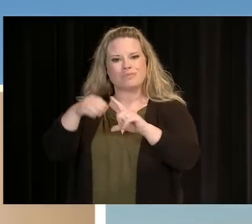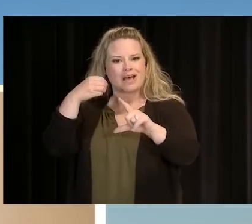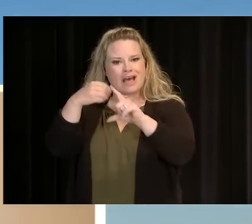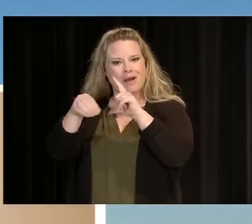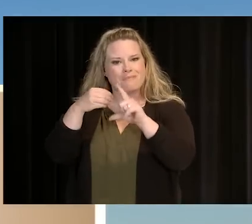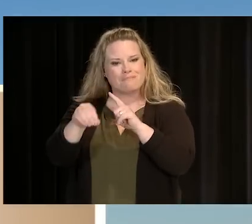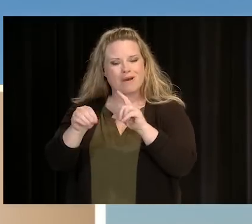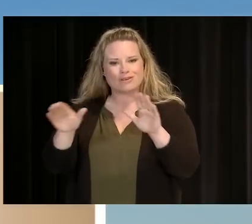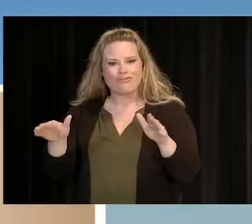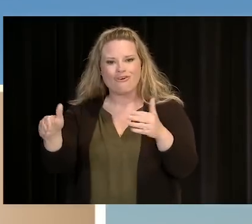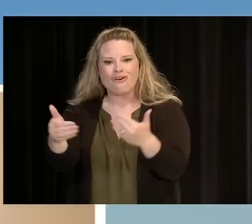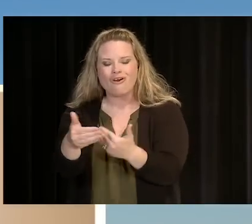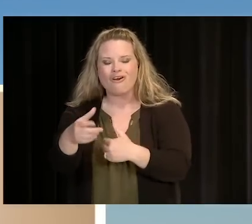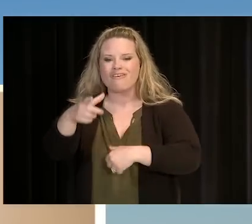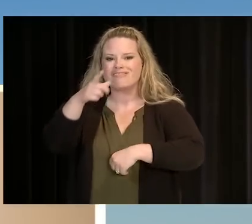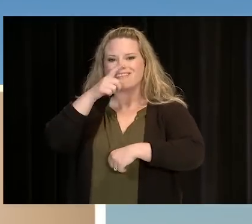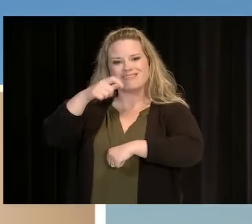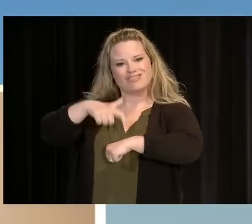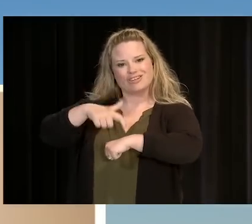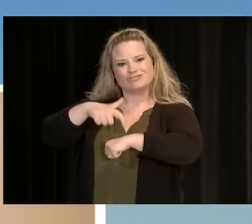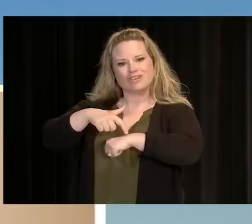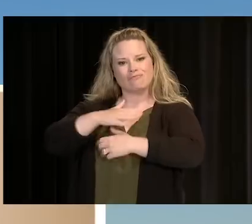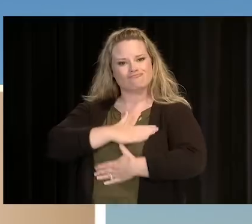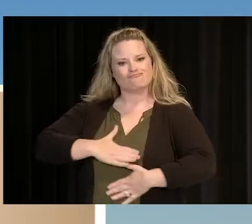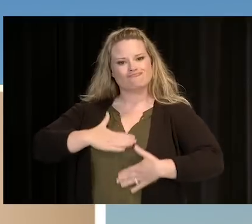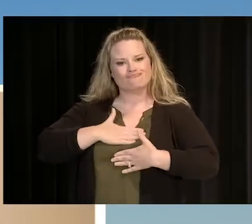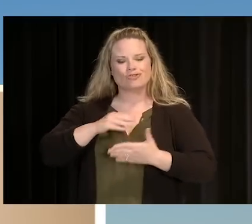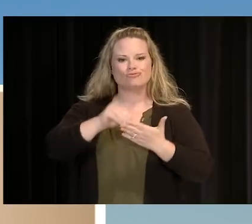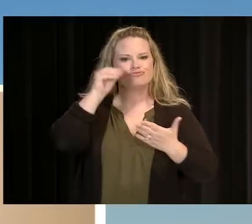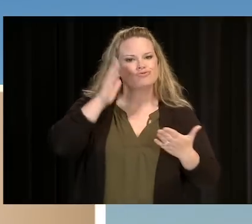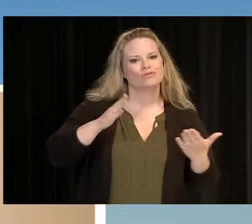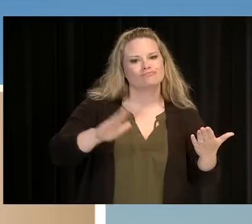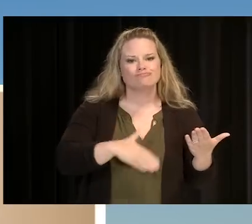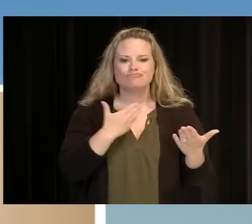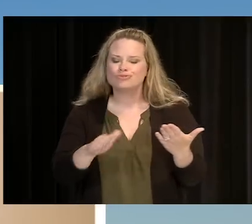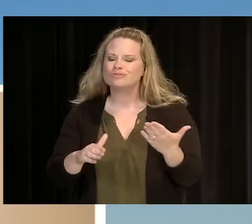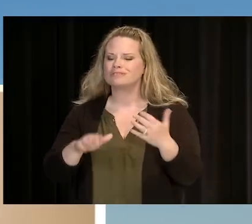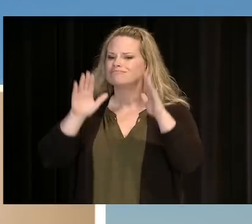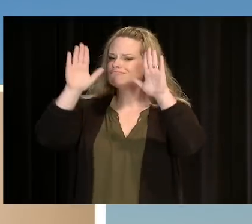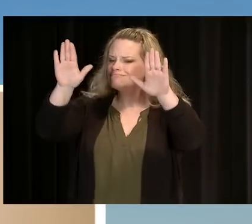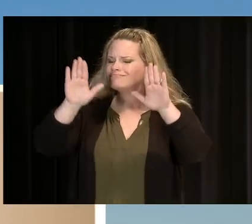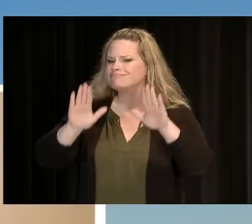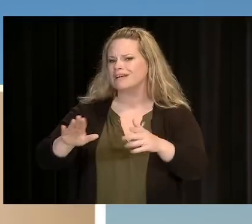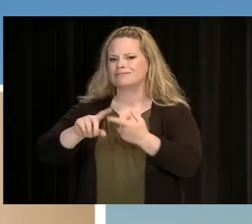INTO EL PASO HALL, THE LUNCHTIME ENTERTAINMENT BY MUSIC STUDENTS, THE AMAZING PROFESSORS AND ADVISORS